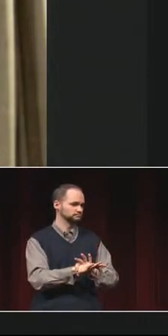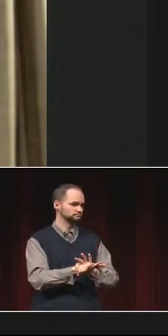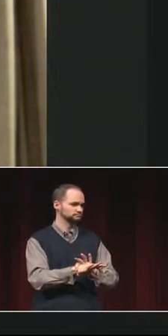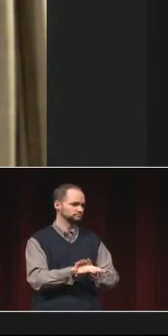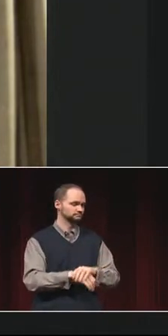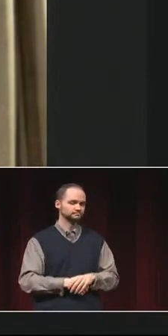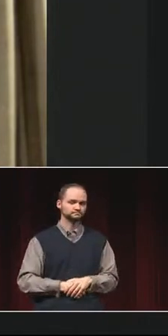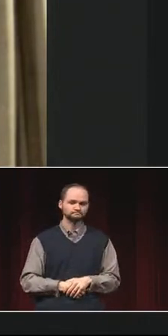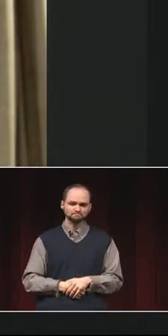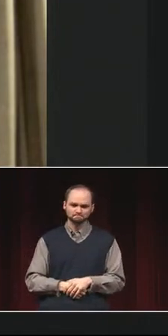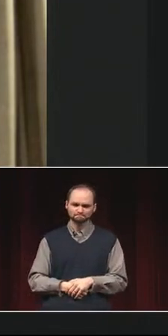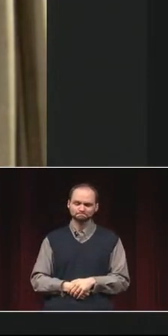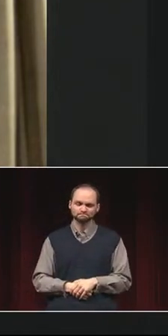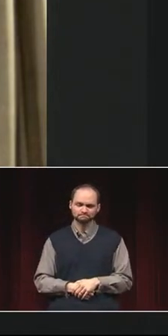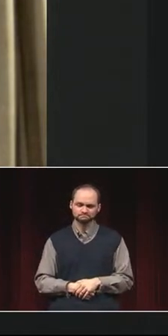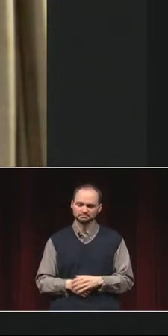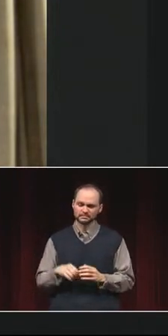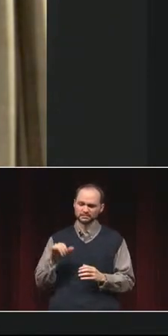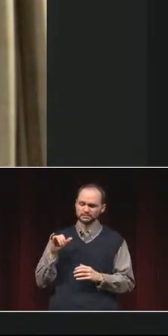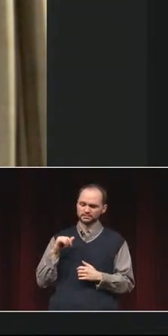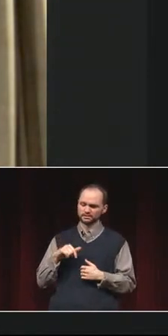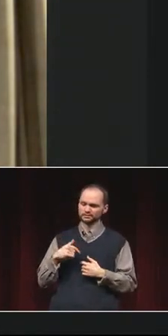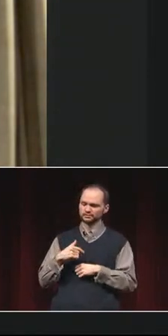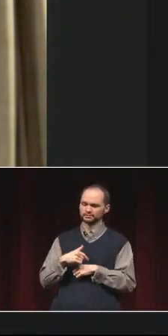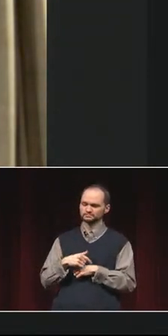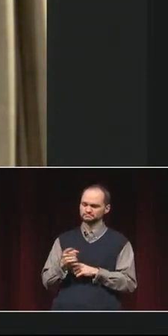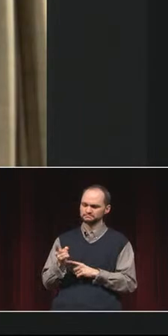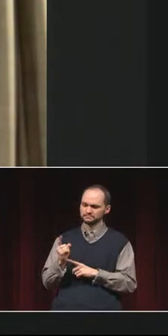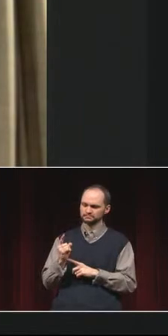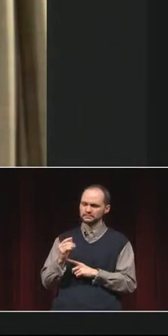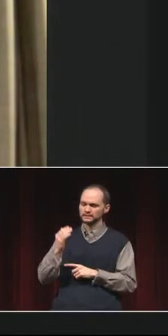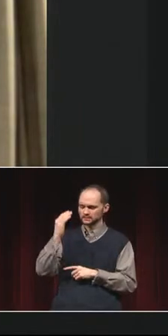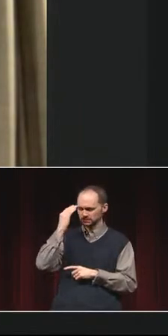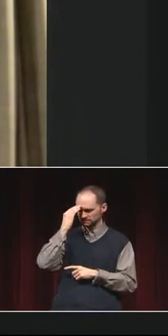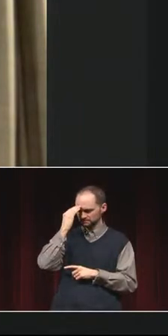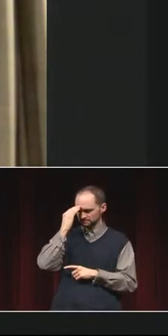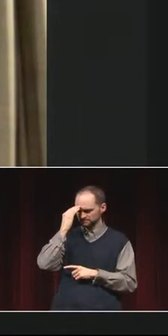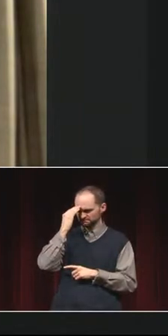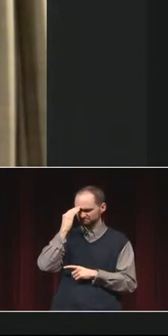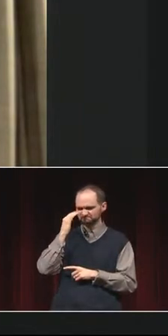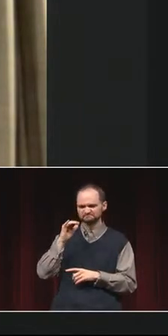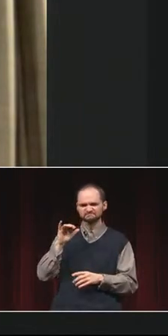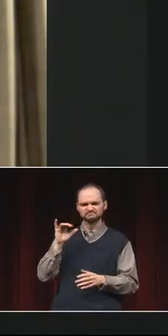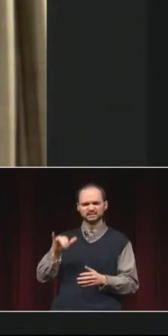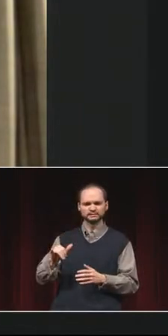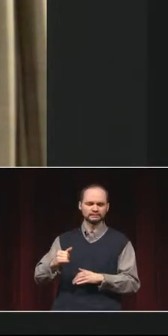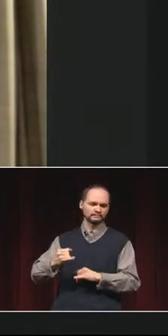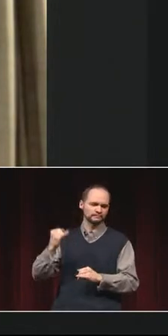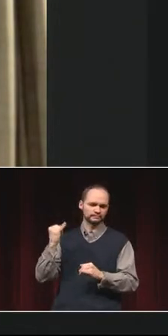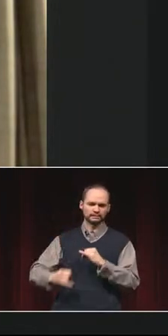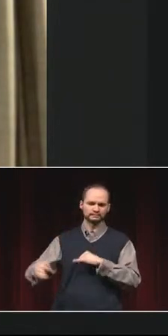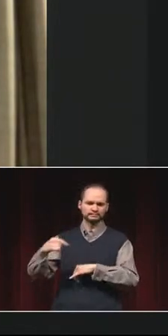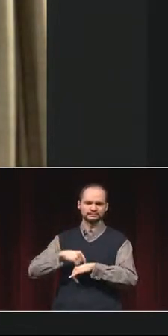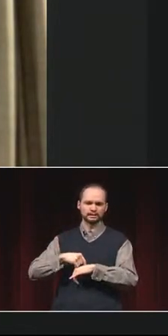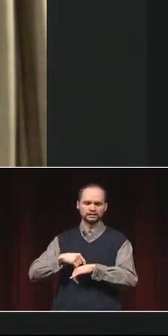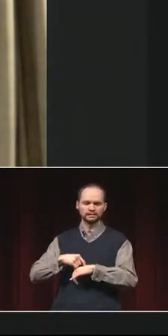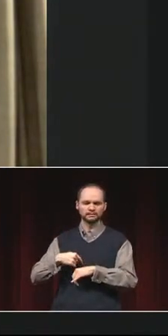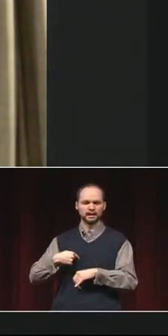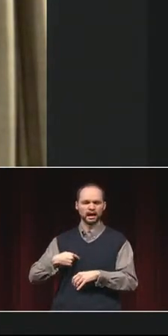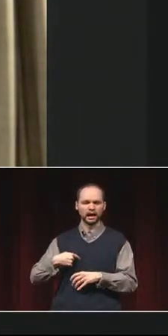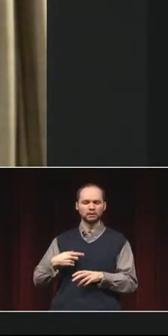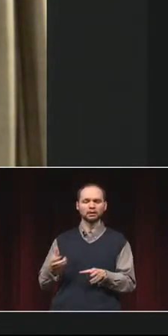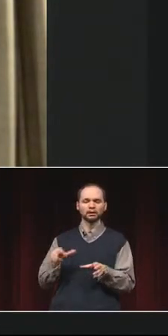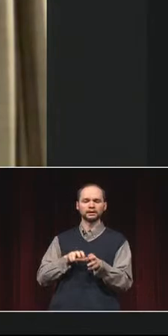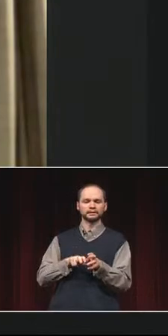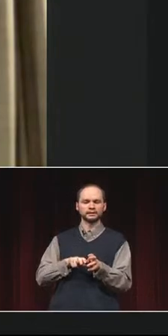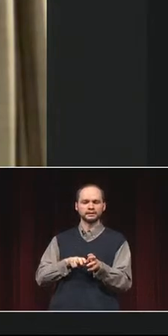I knew that it was the last time that I would ever ride in humiliation of this kind.